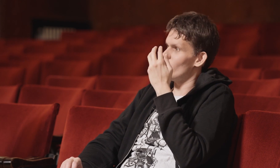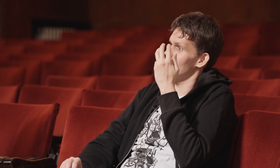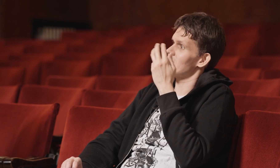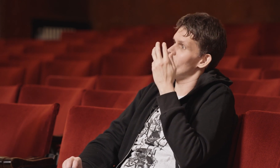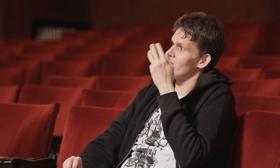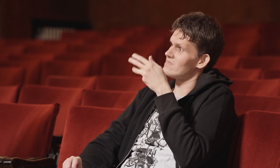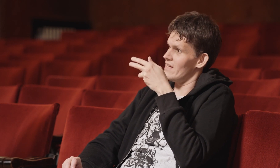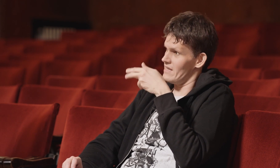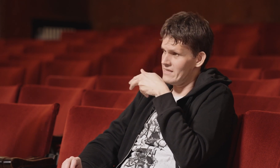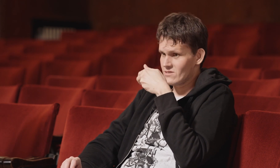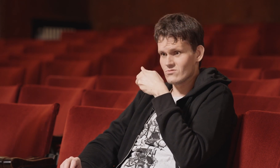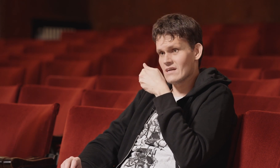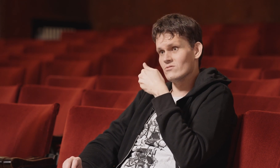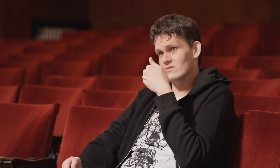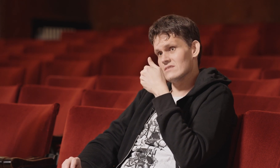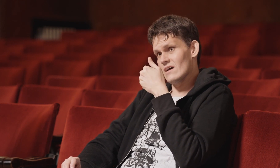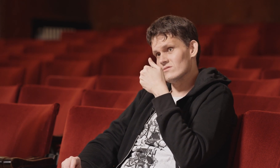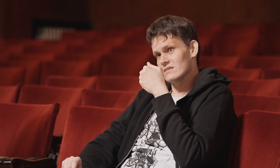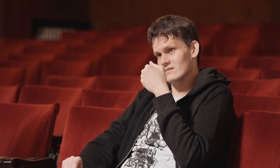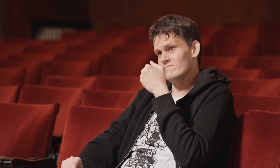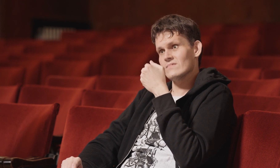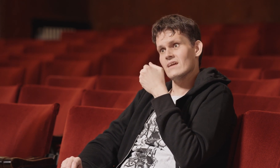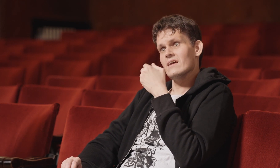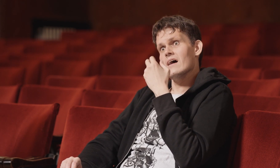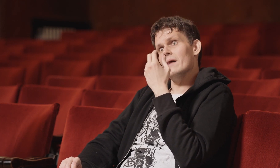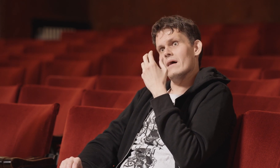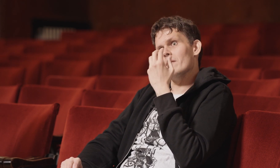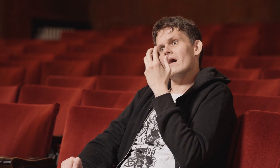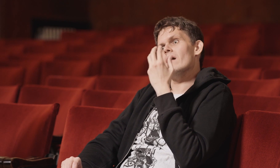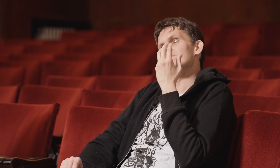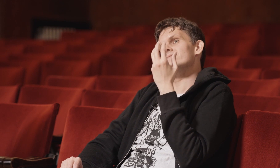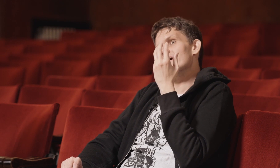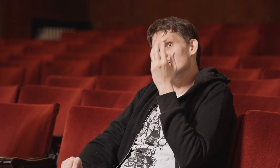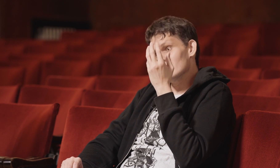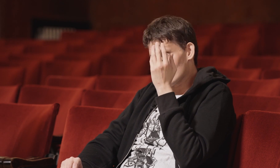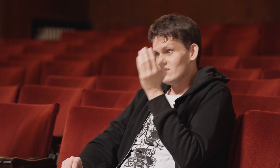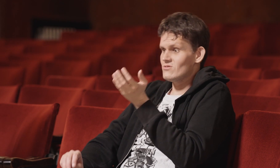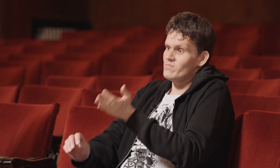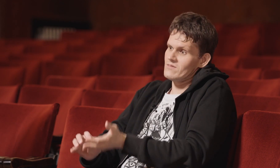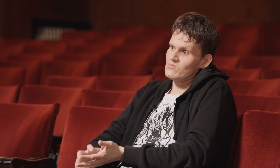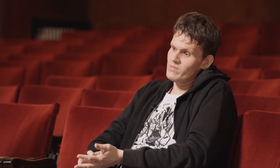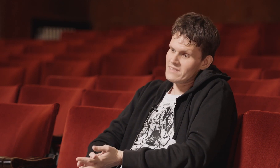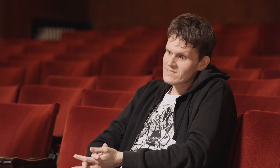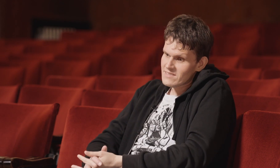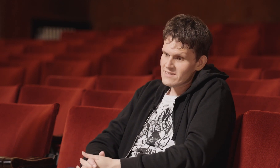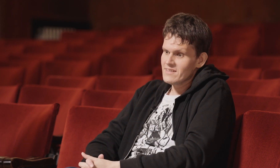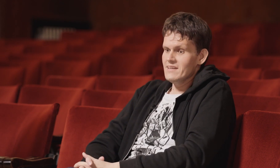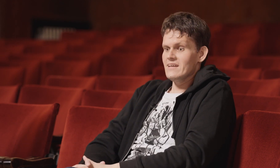or in some parts, I need to sound a bit angry. So I need to practice...